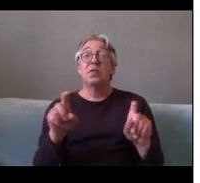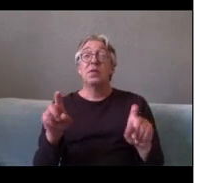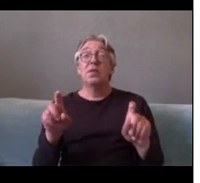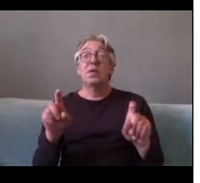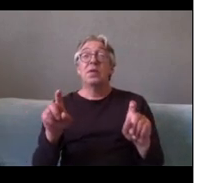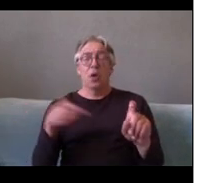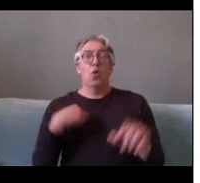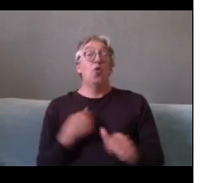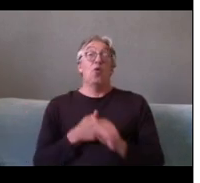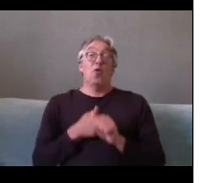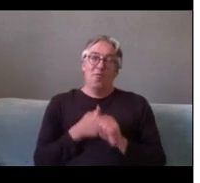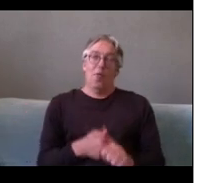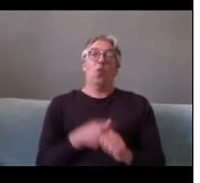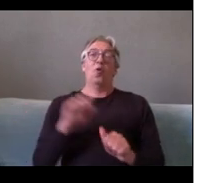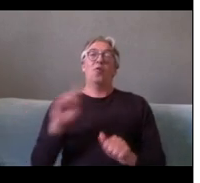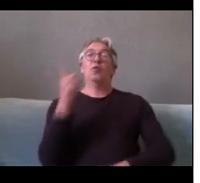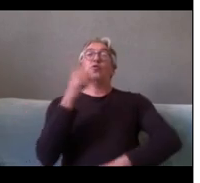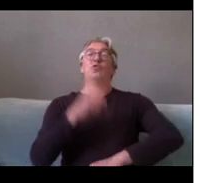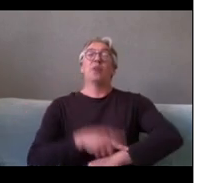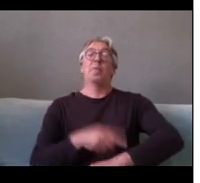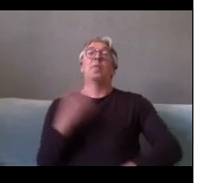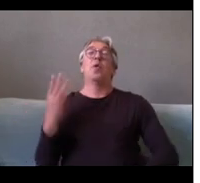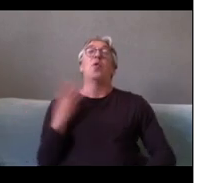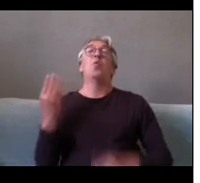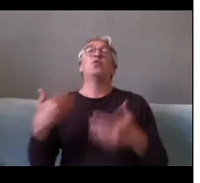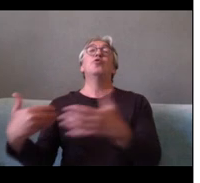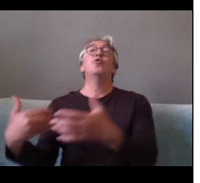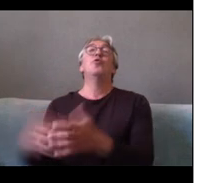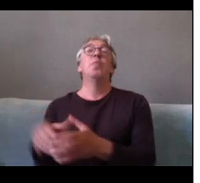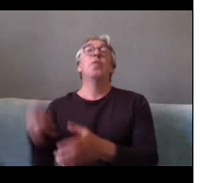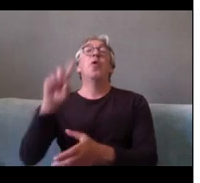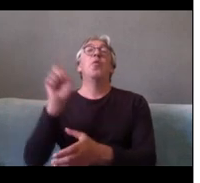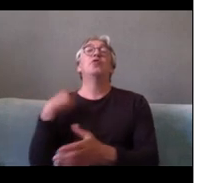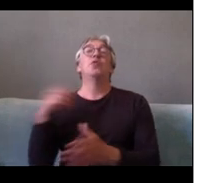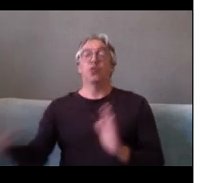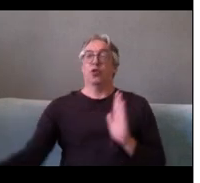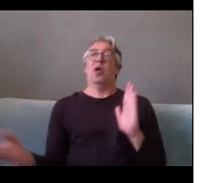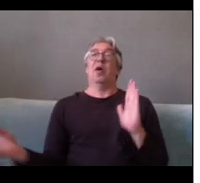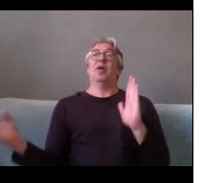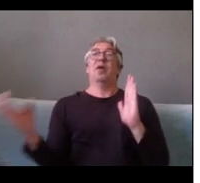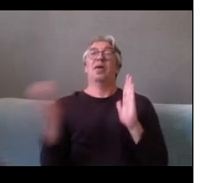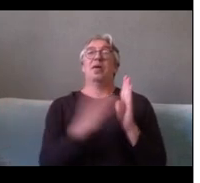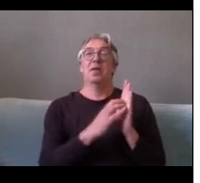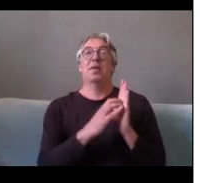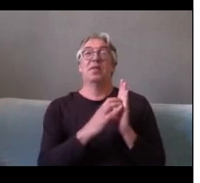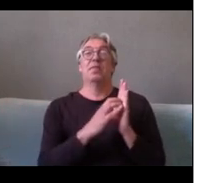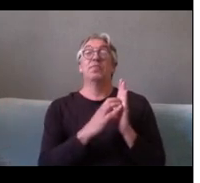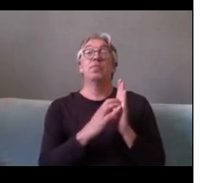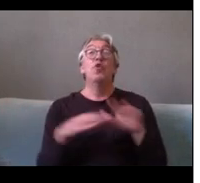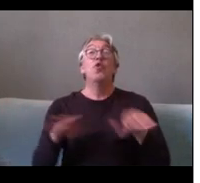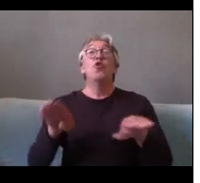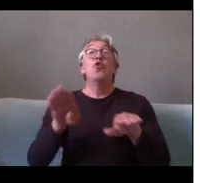Children below five years have a specialized questionnaire which is recommended for surveys.